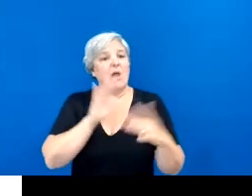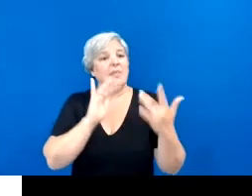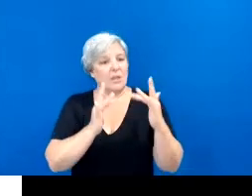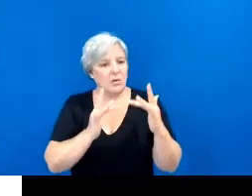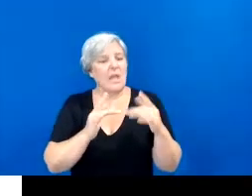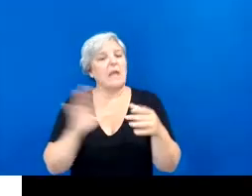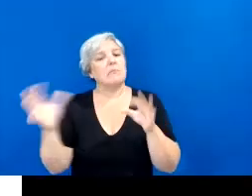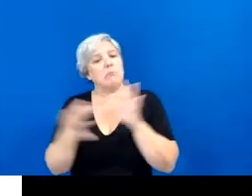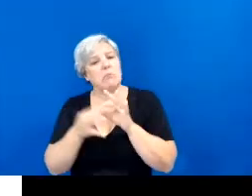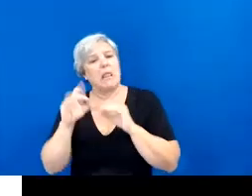Not a problem.